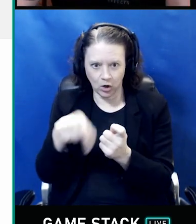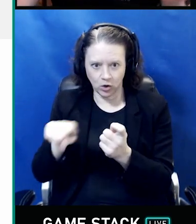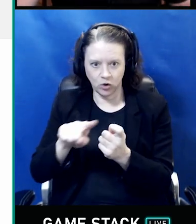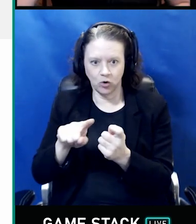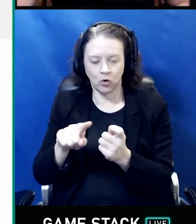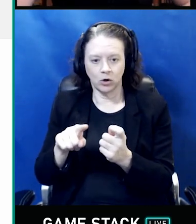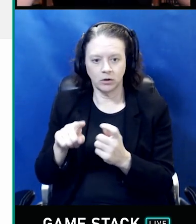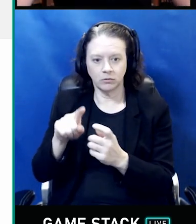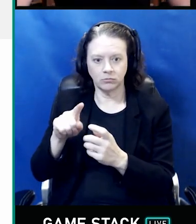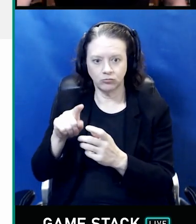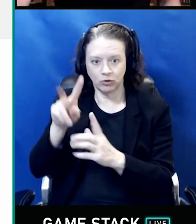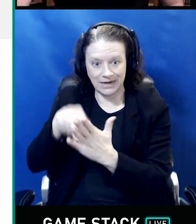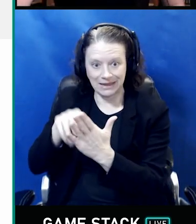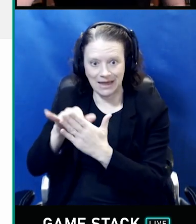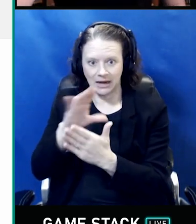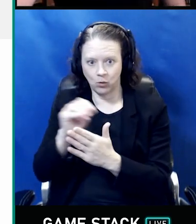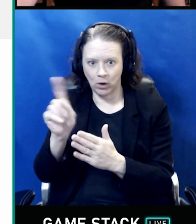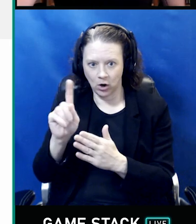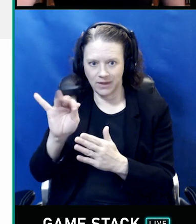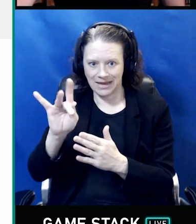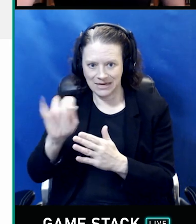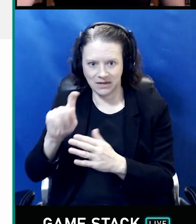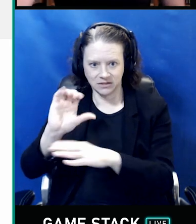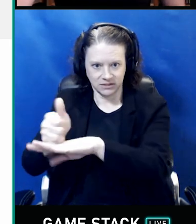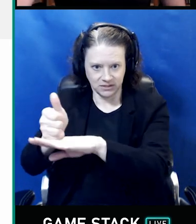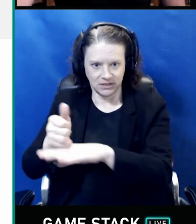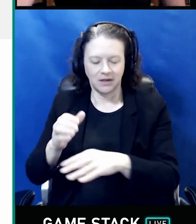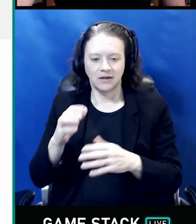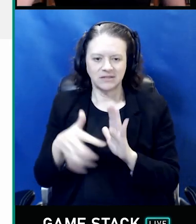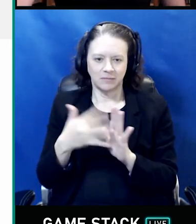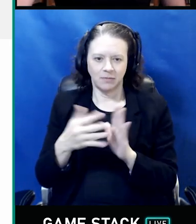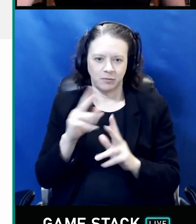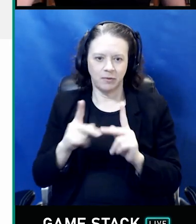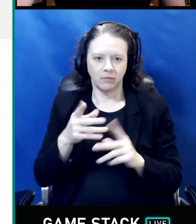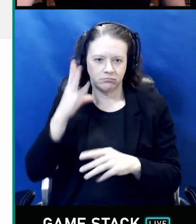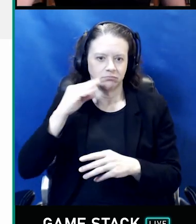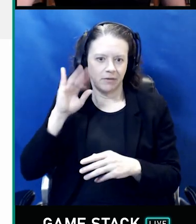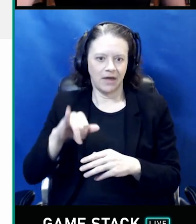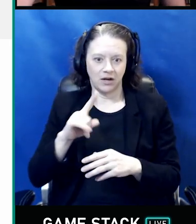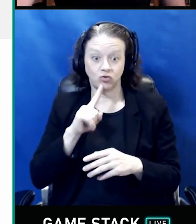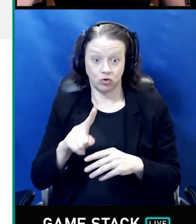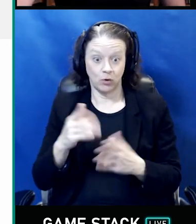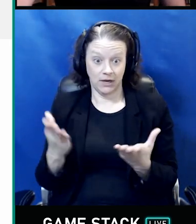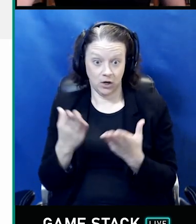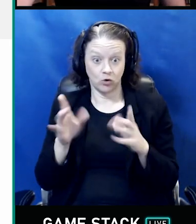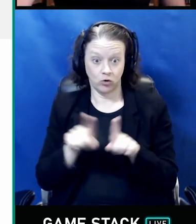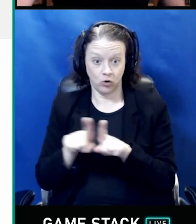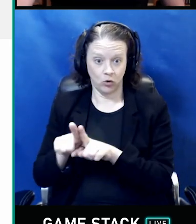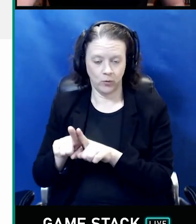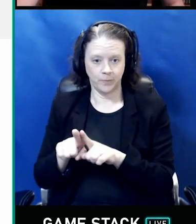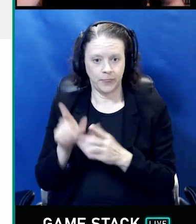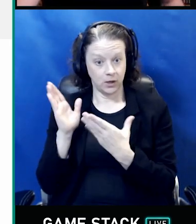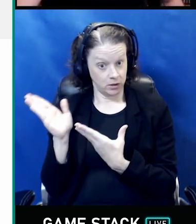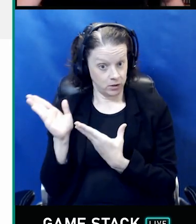and so this is something that occasionally people run into, and it's true here as well. So here we see an example where instead of taking